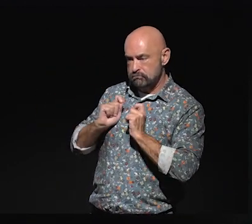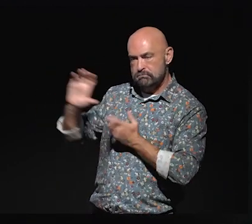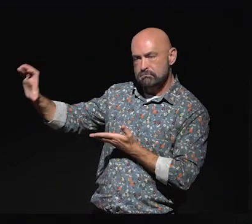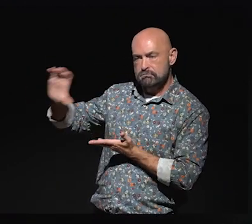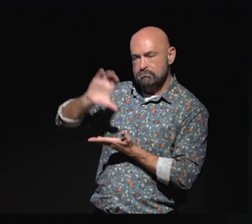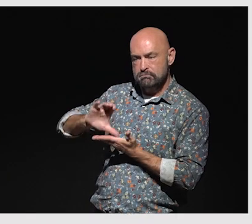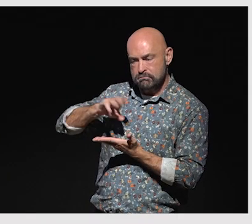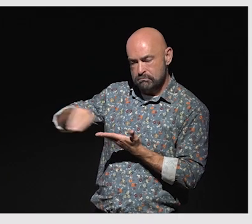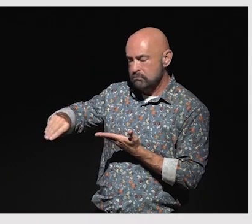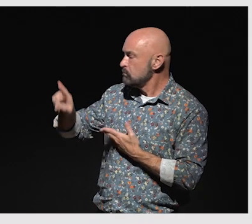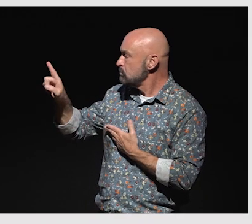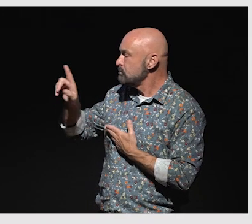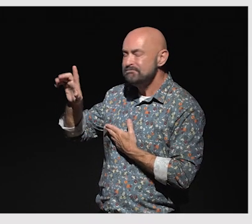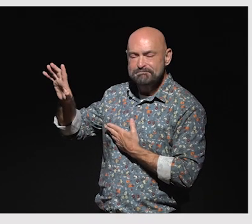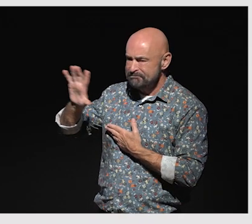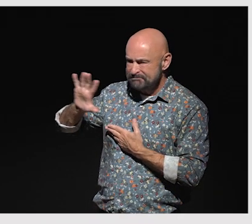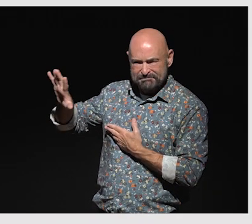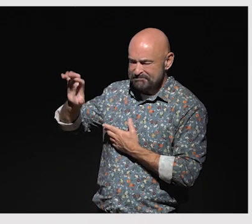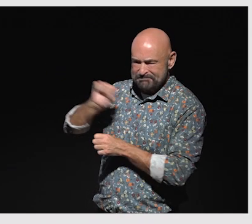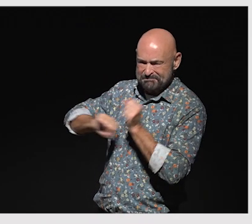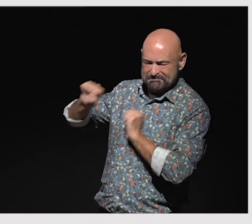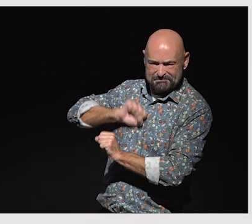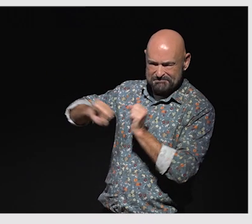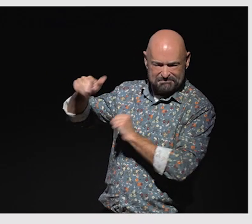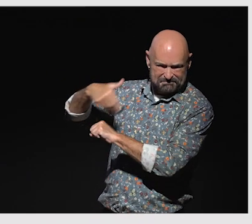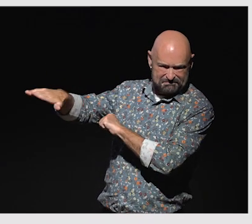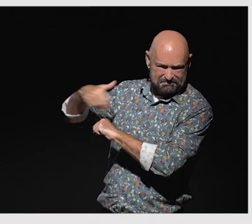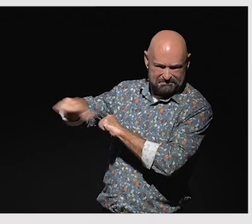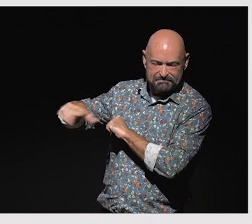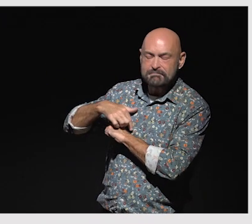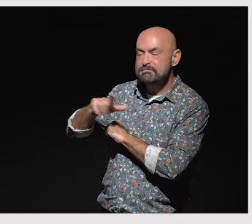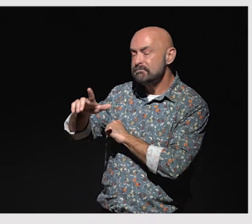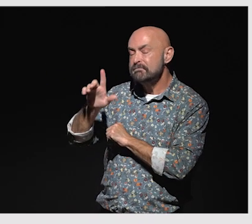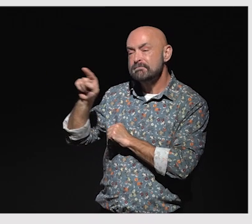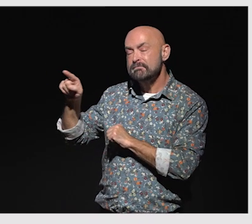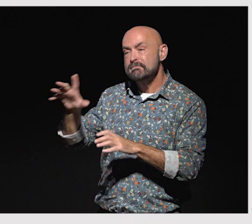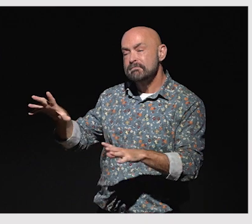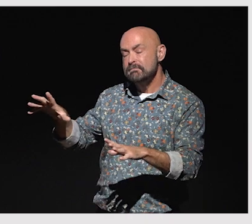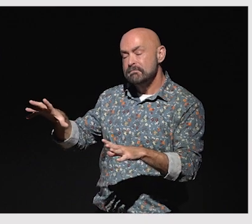He's reluctant to take it at first. He's accepting, at that point,